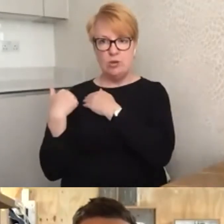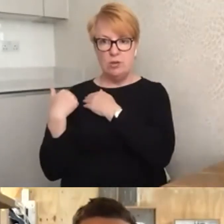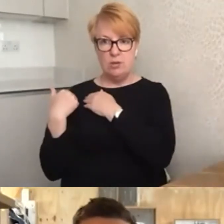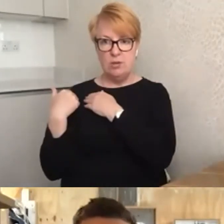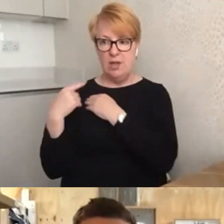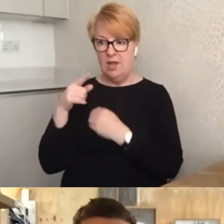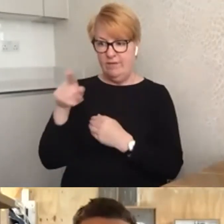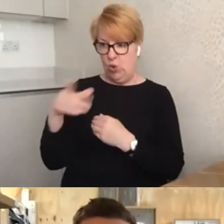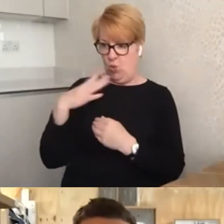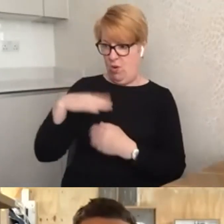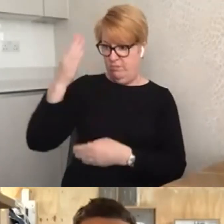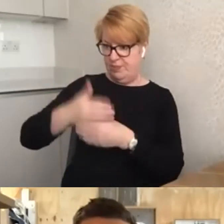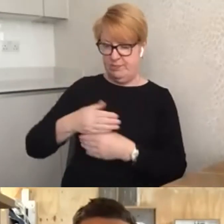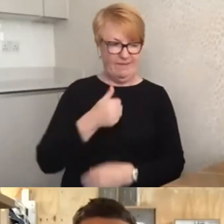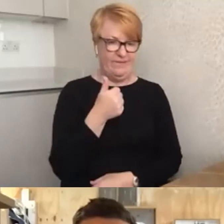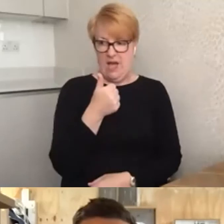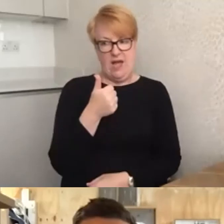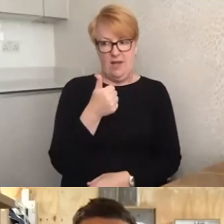we'll find out why. But it's absolutely fine.